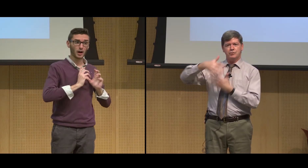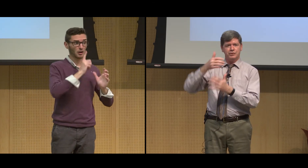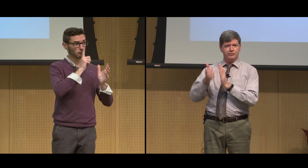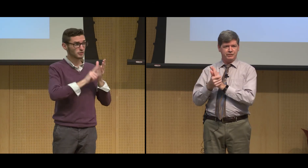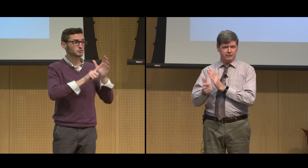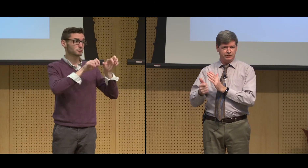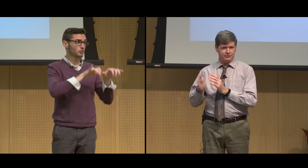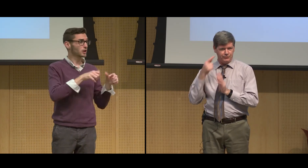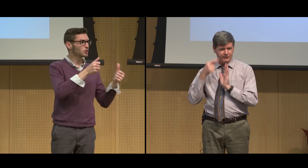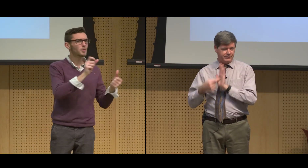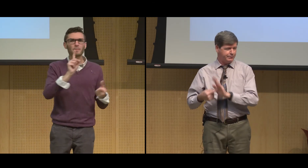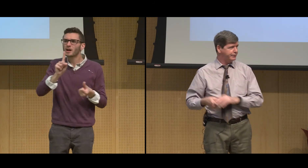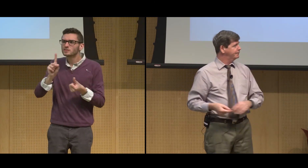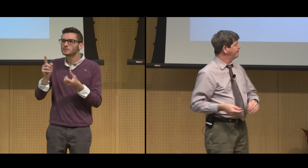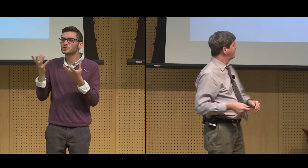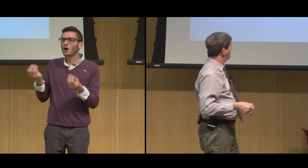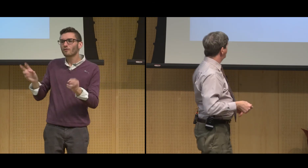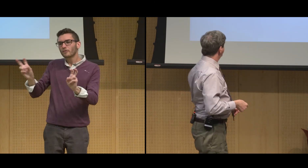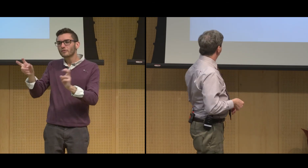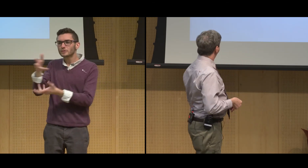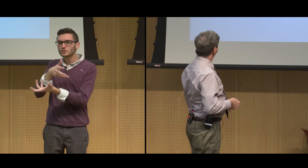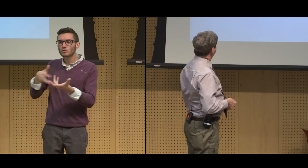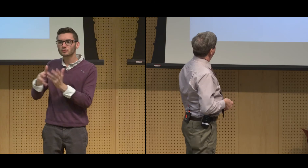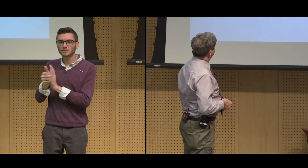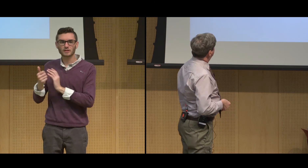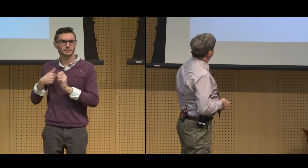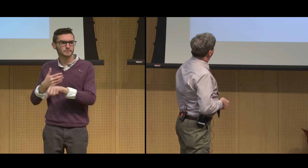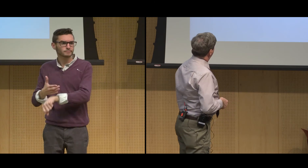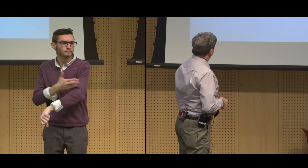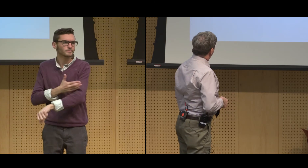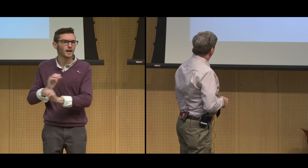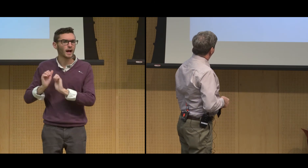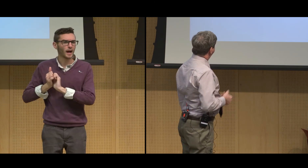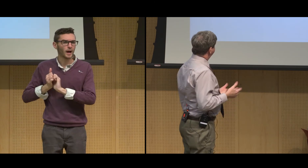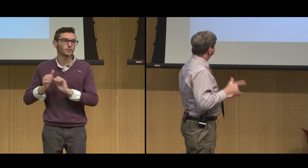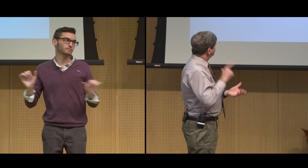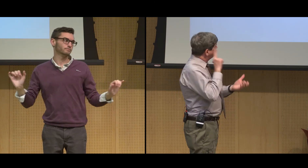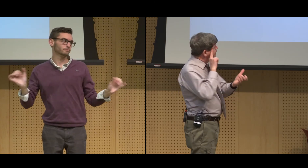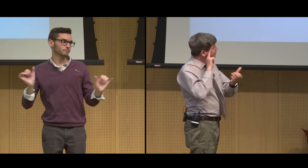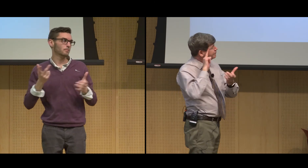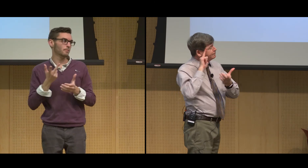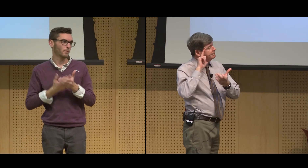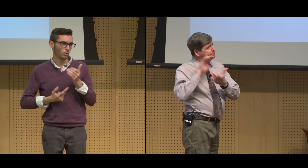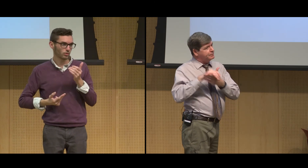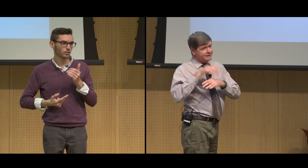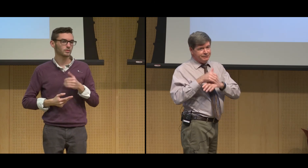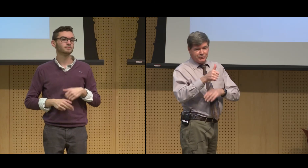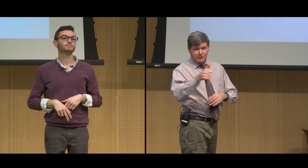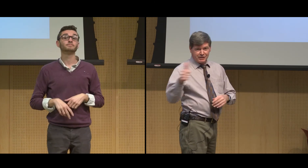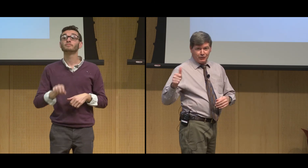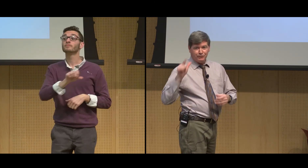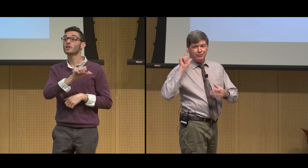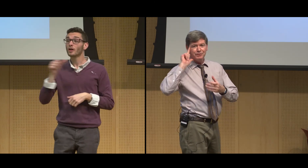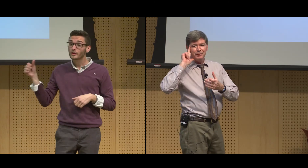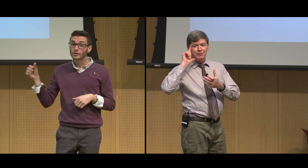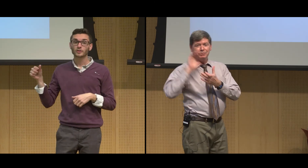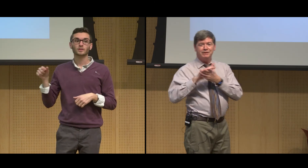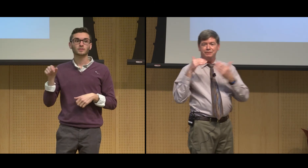our social skills for example. Um...believe in yourself,